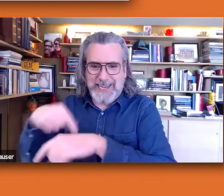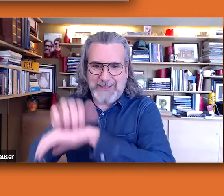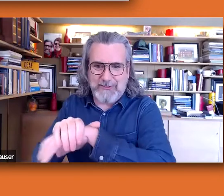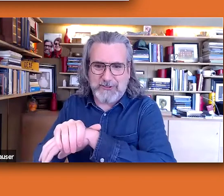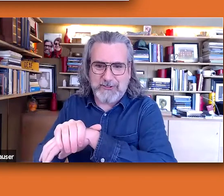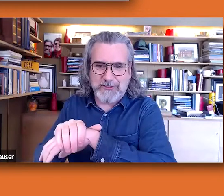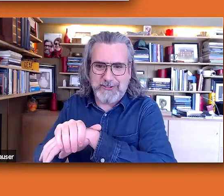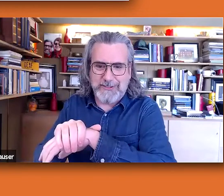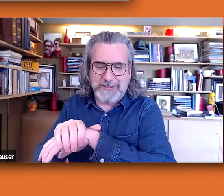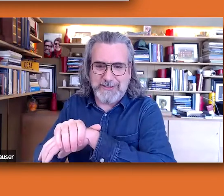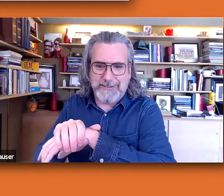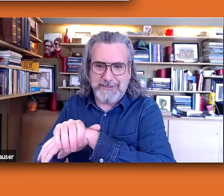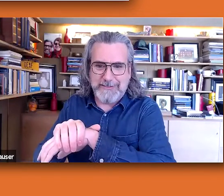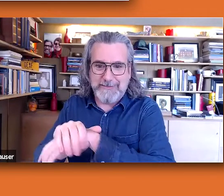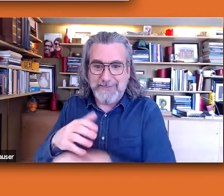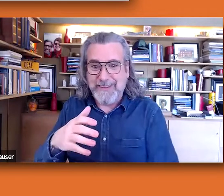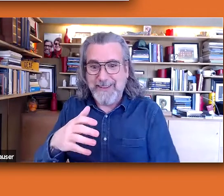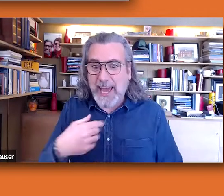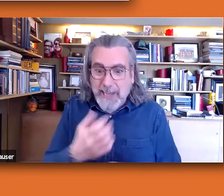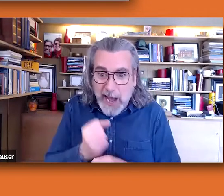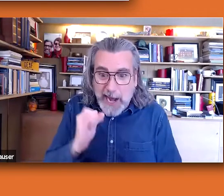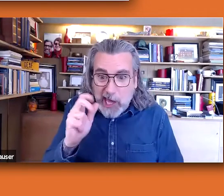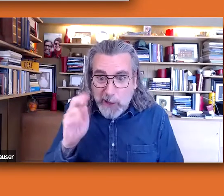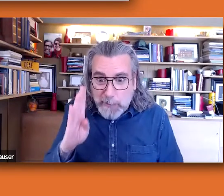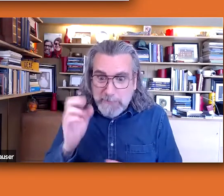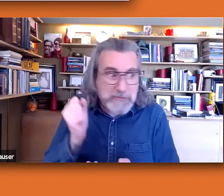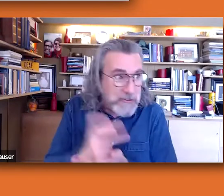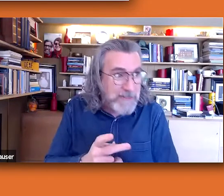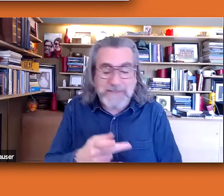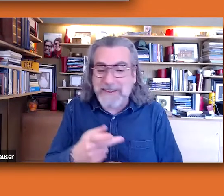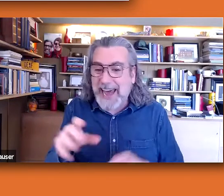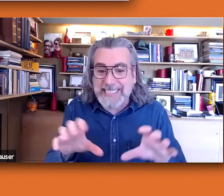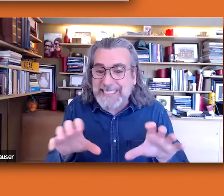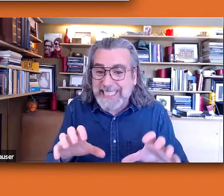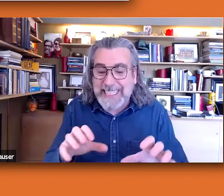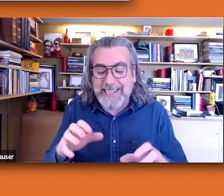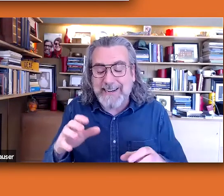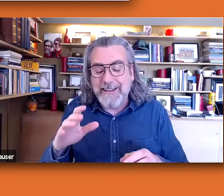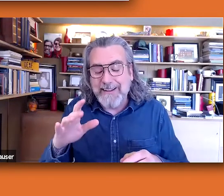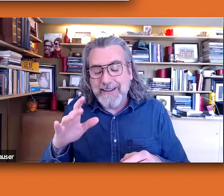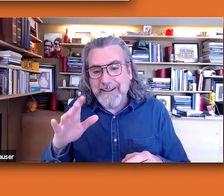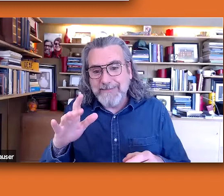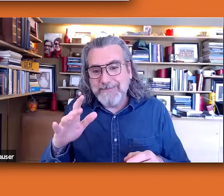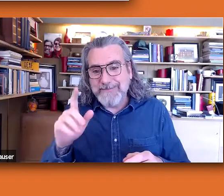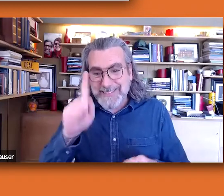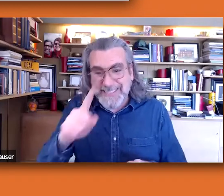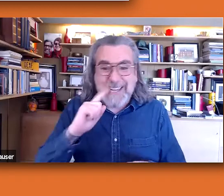and I also signed it to them using Signed English. I went through all of the steps. I got IRB approval.